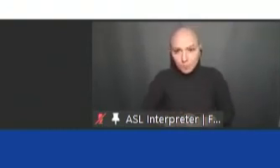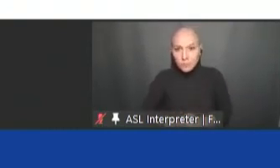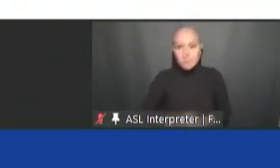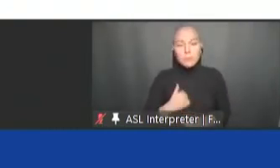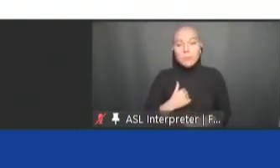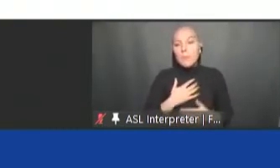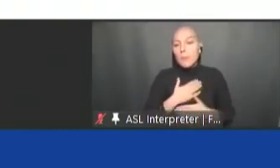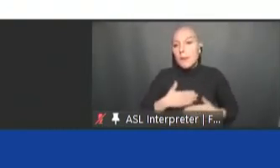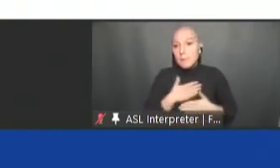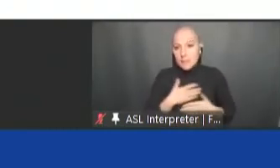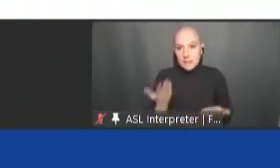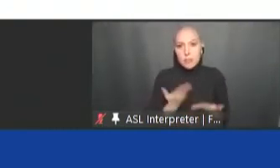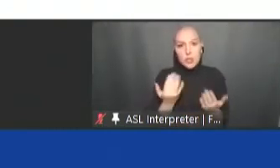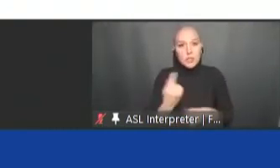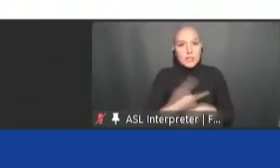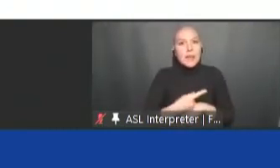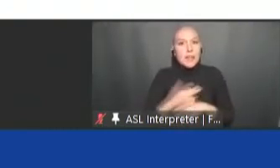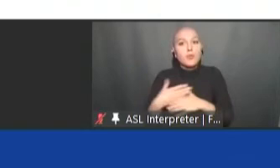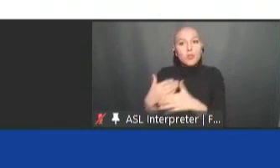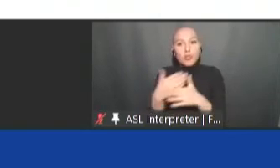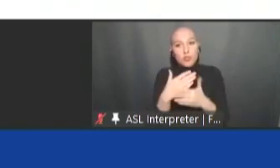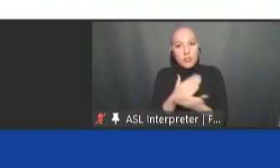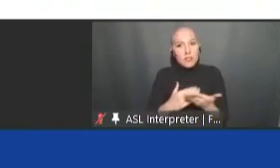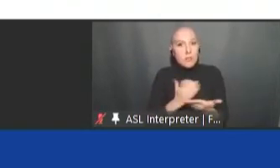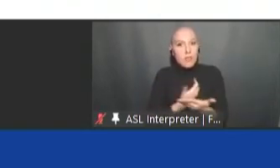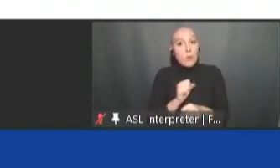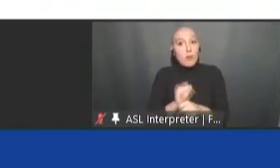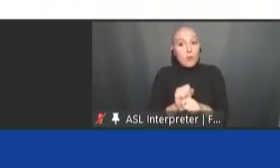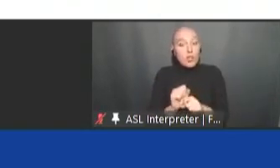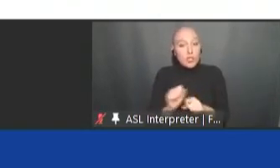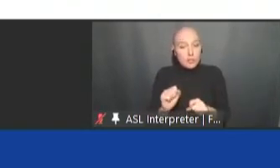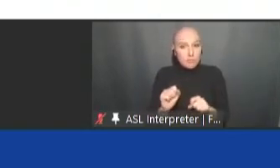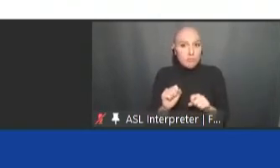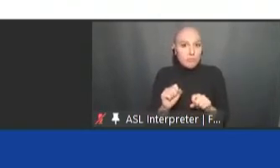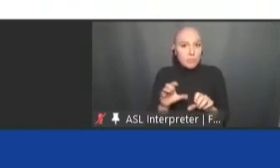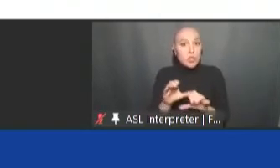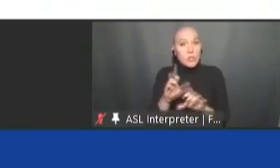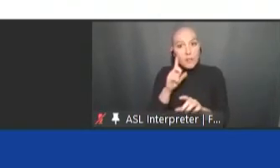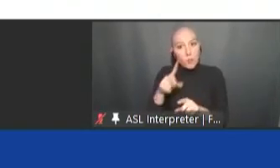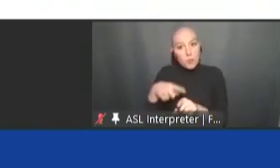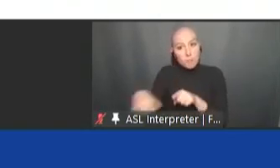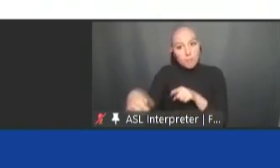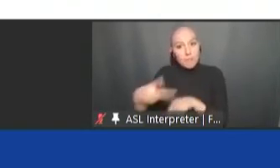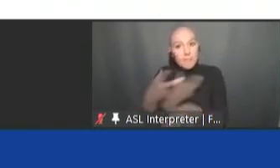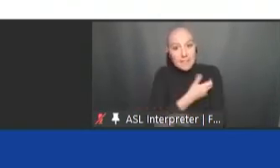today to share some of the work that we're doing in the area of vaccination. Next slide, please.